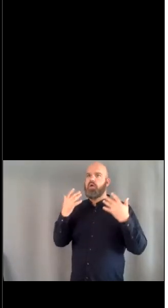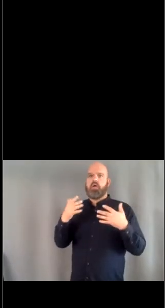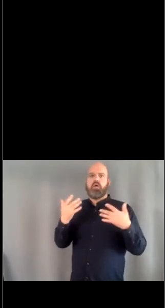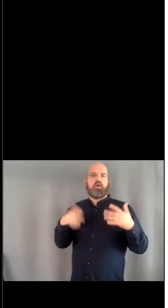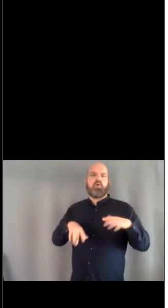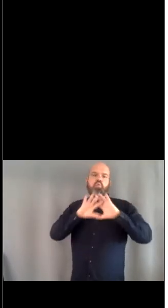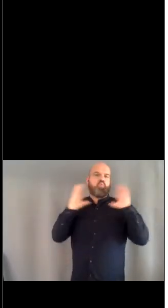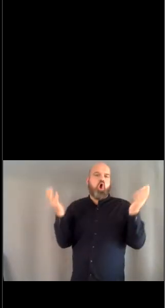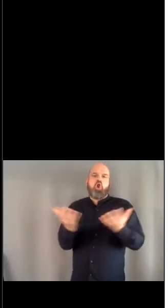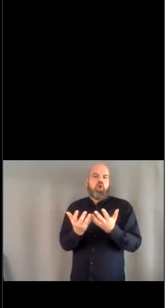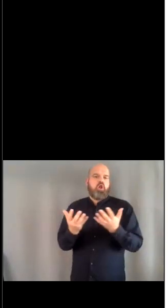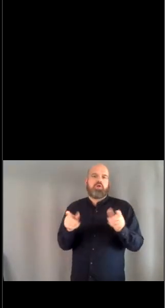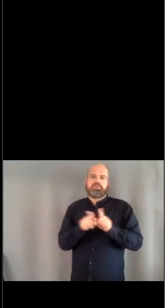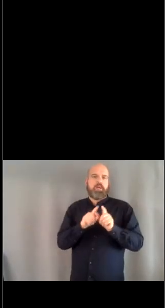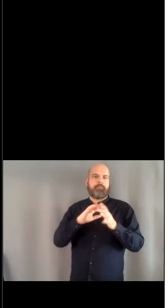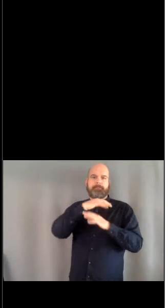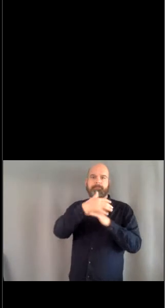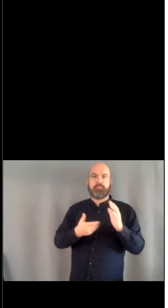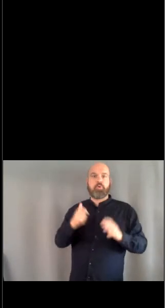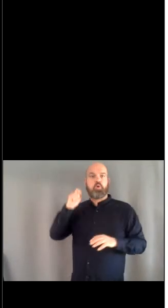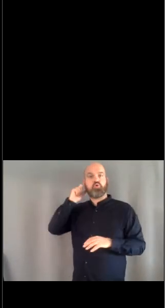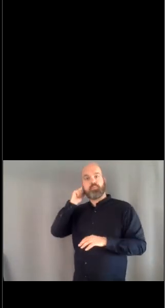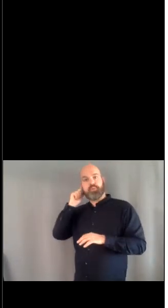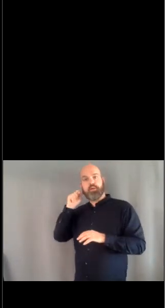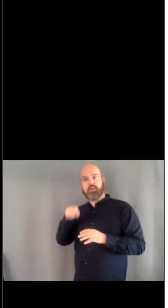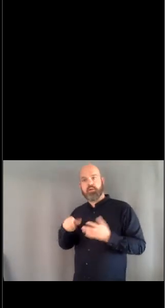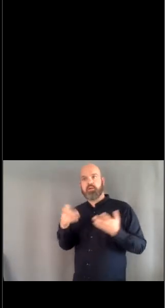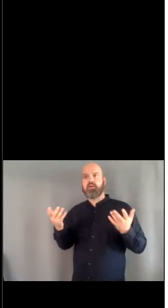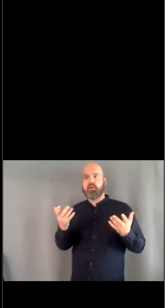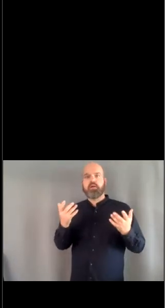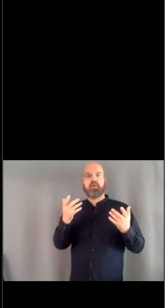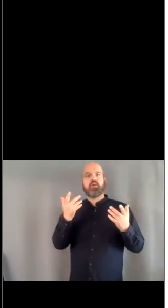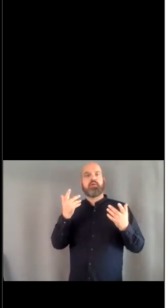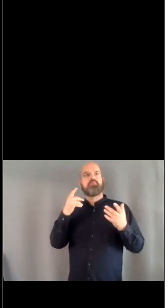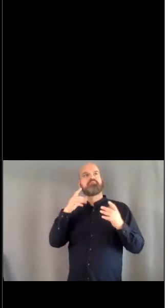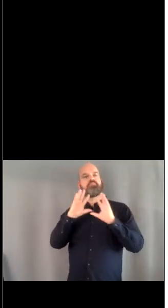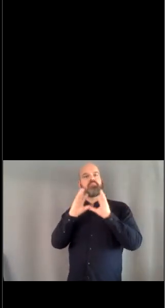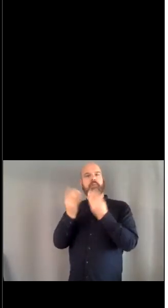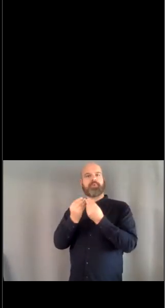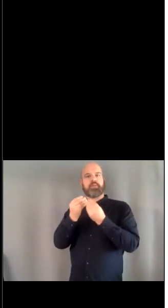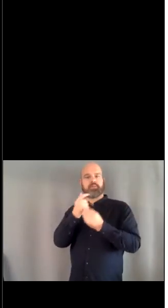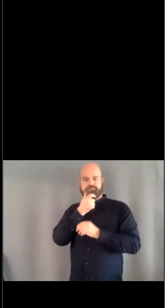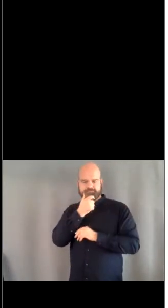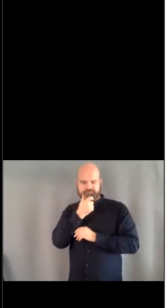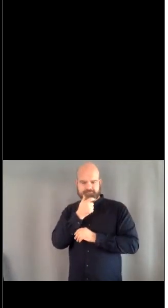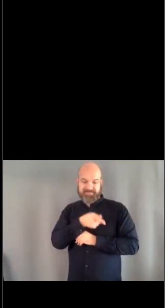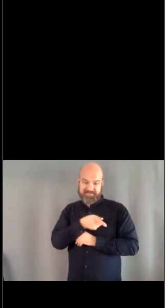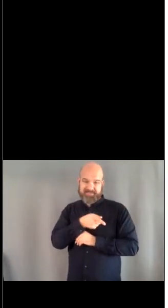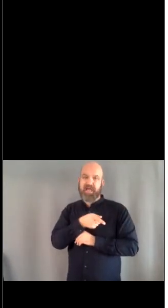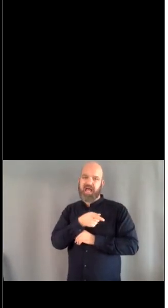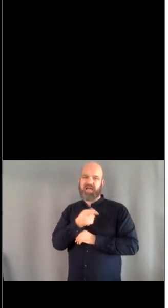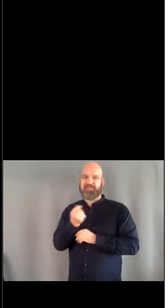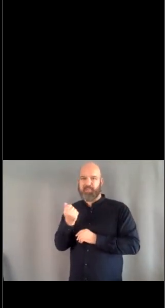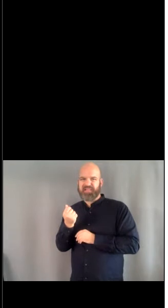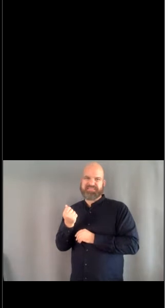a less dominant role in the financial decision making. So that, the impacts, the ability to spend on extra costs.